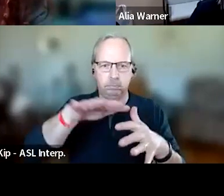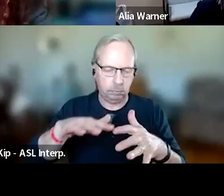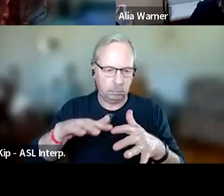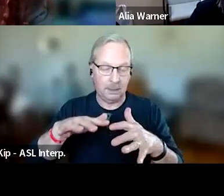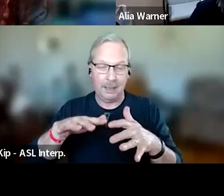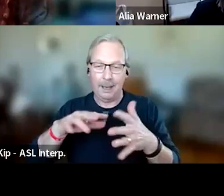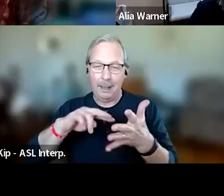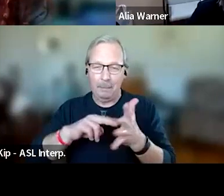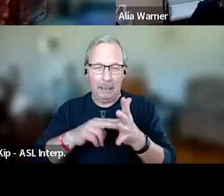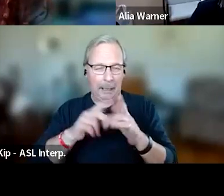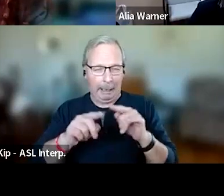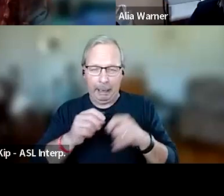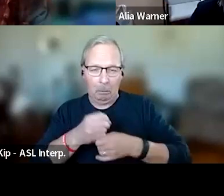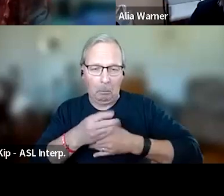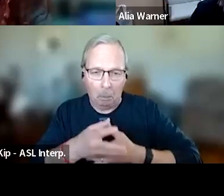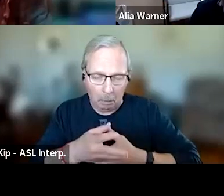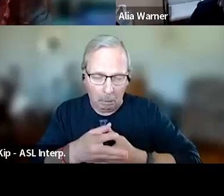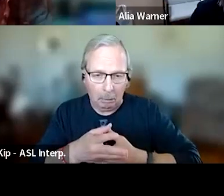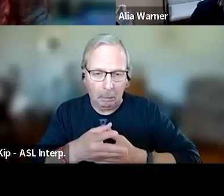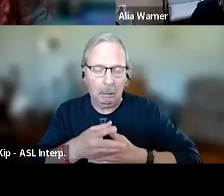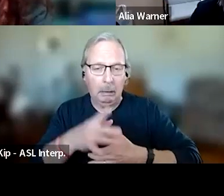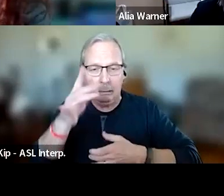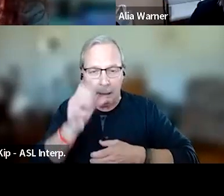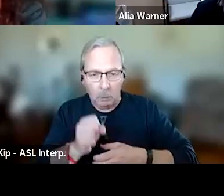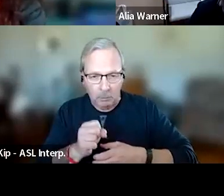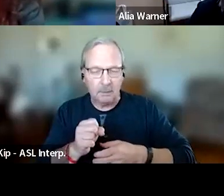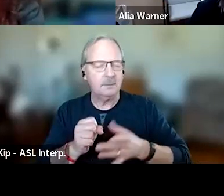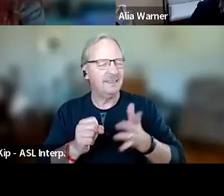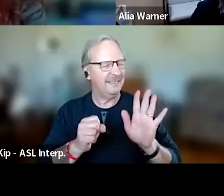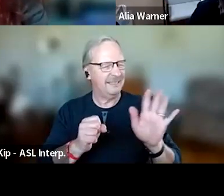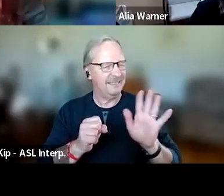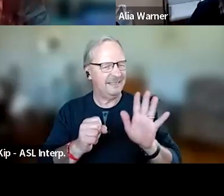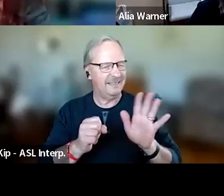or it does not cause psychosis. And I would say that with the way that it has changed